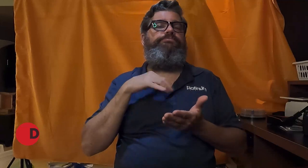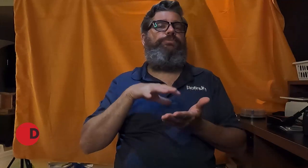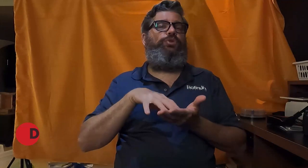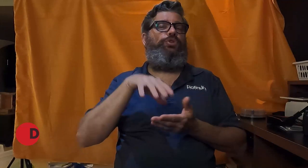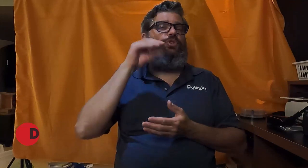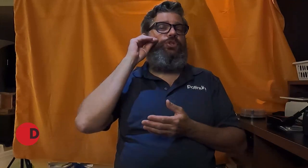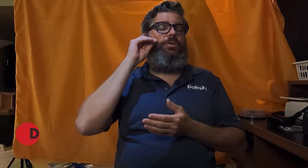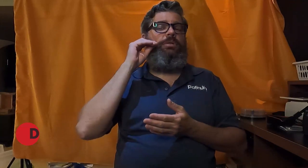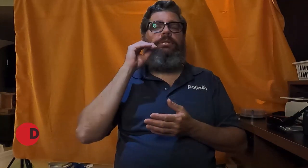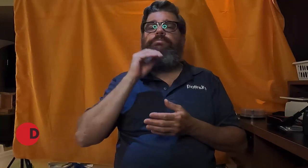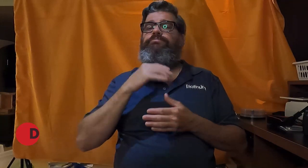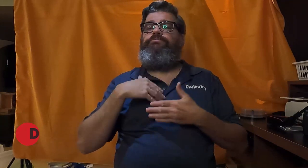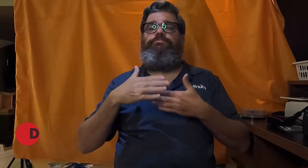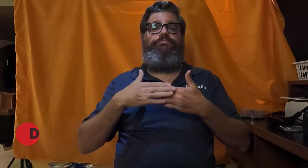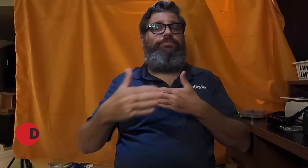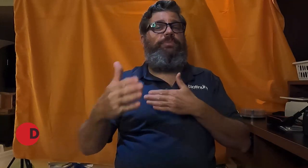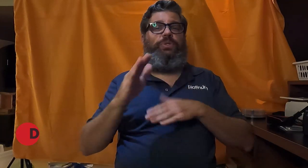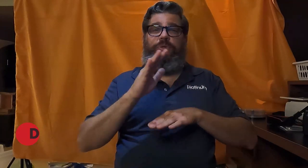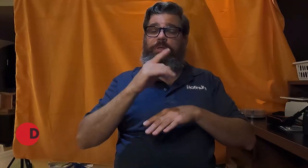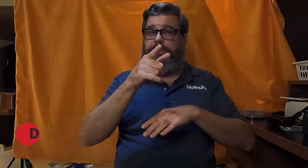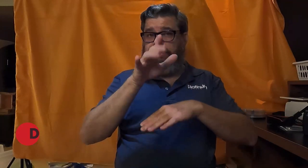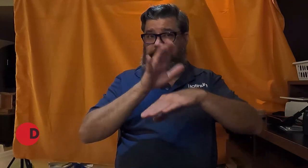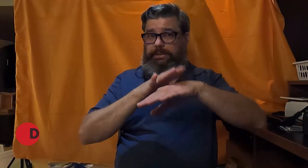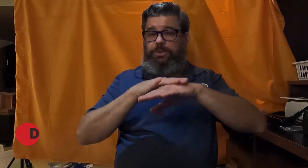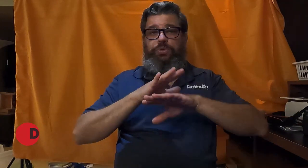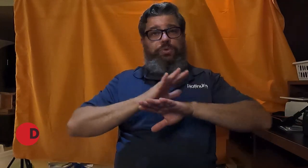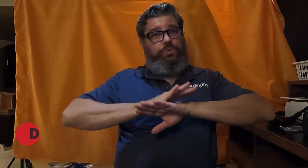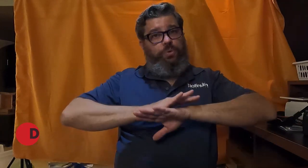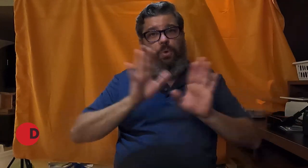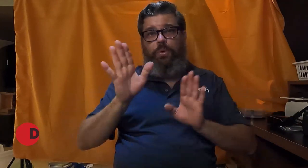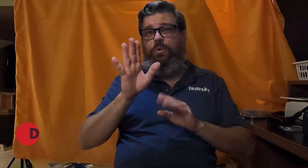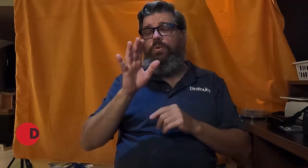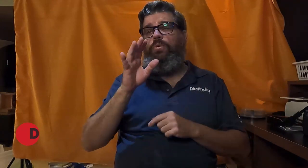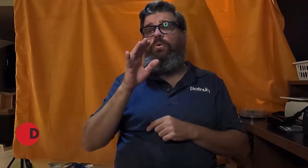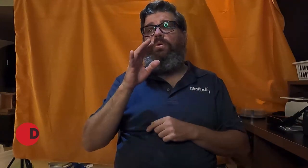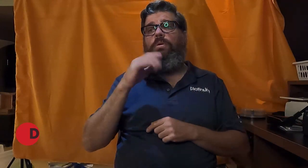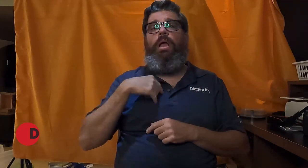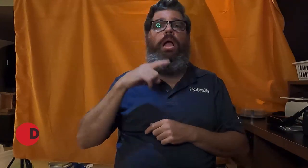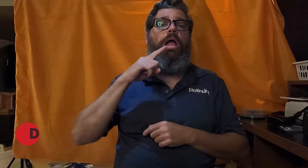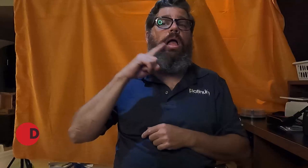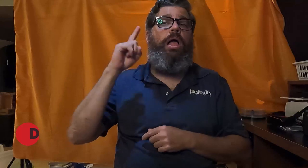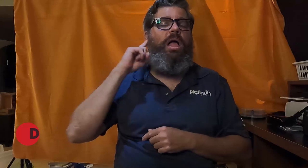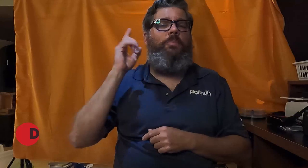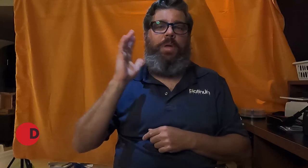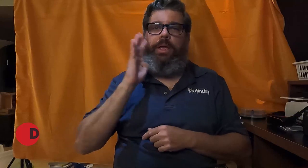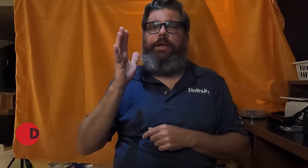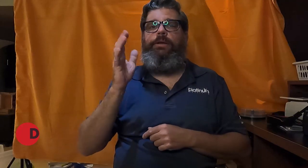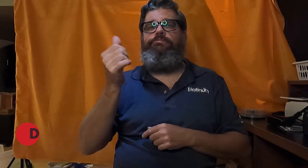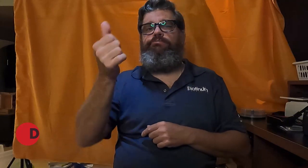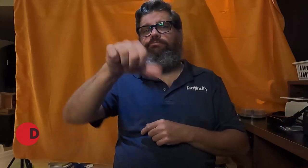I learned from this, and would advise you: do not tell them that you are Deaf.